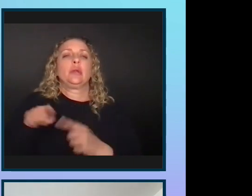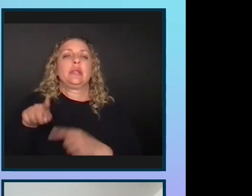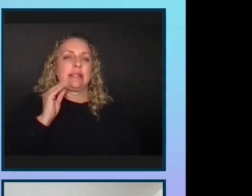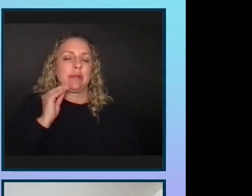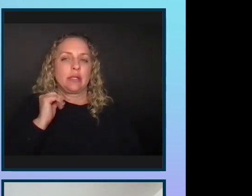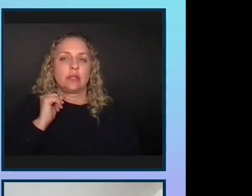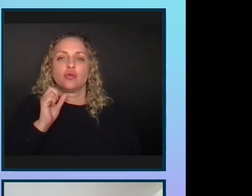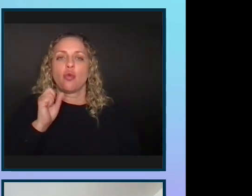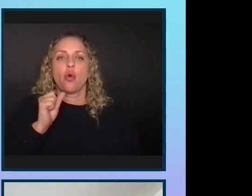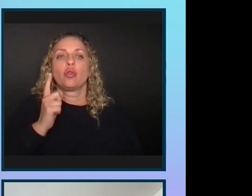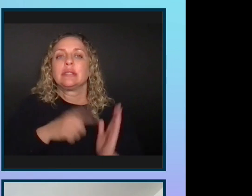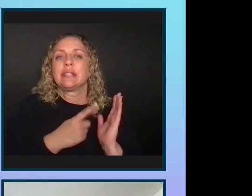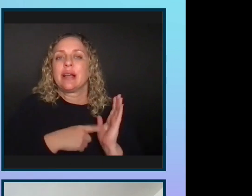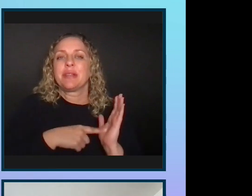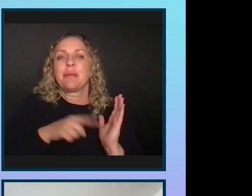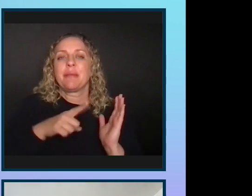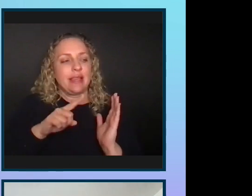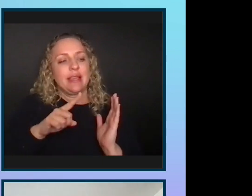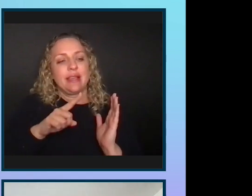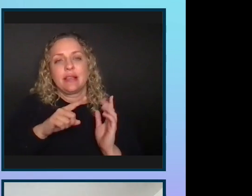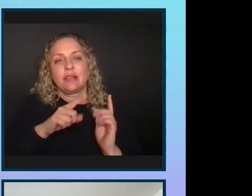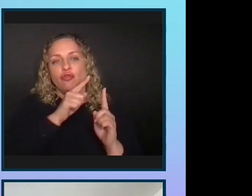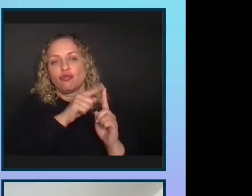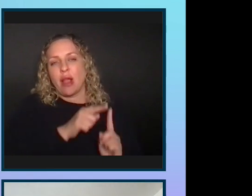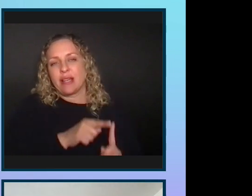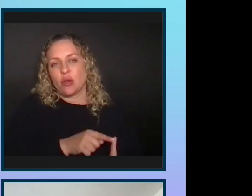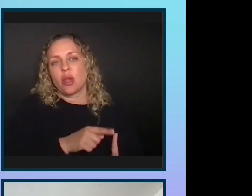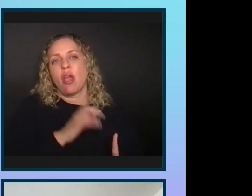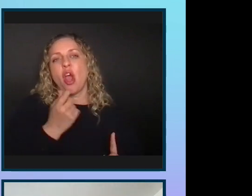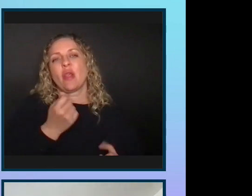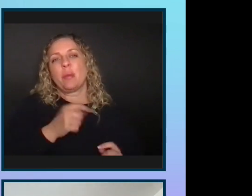So sometimes these criteria are a little bit difficult to quantify,